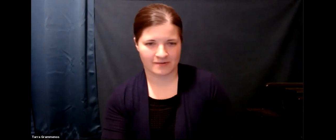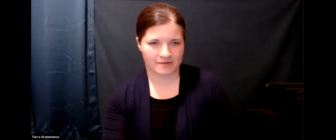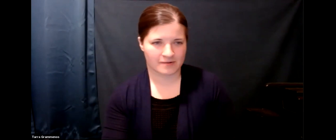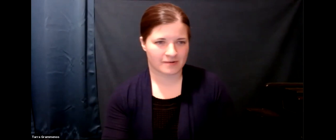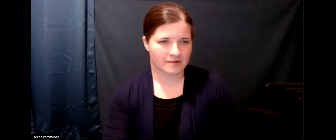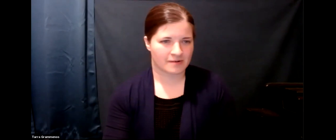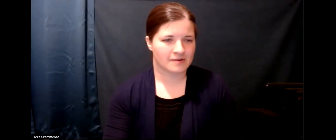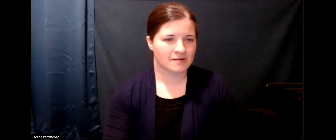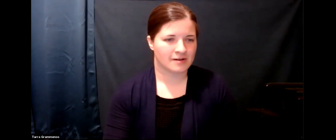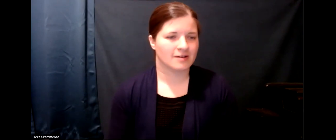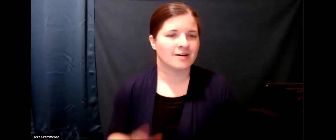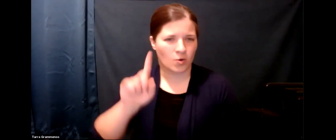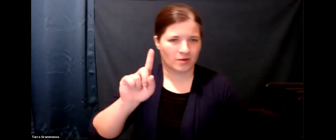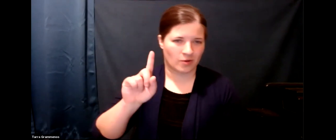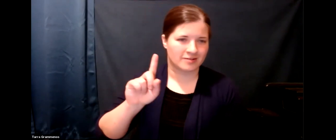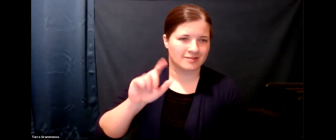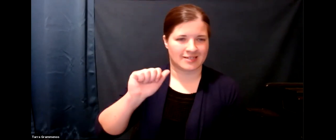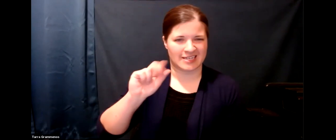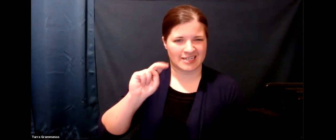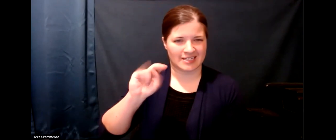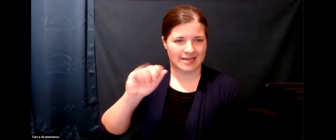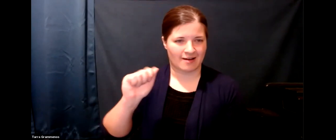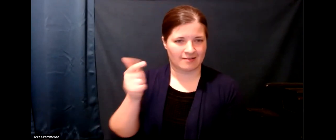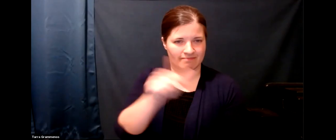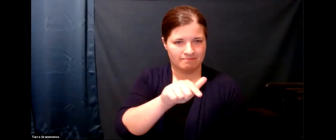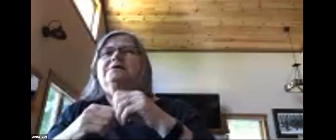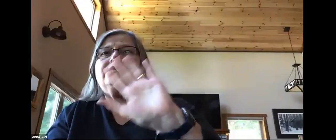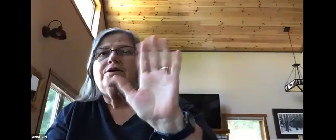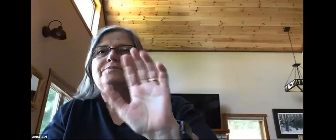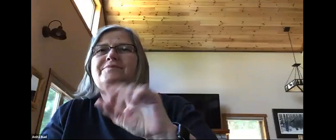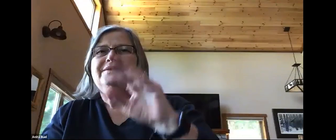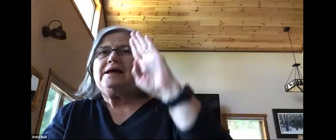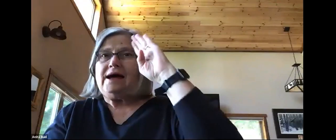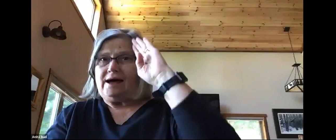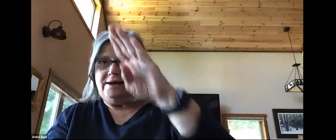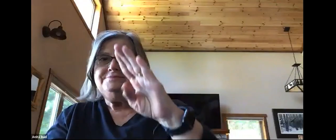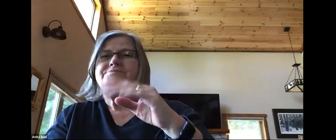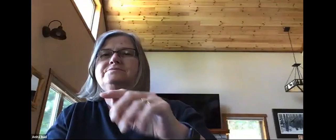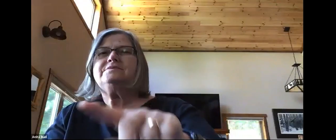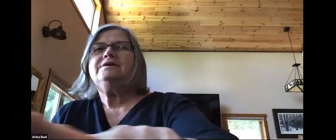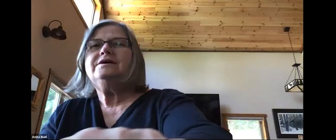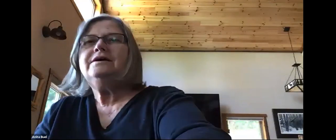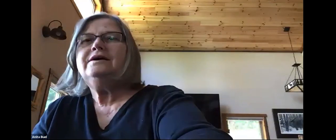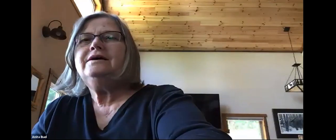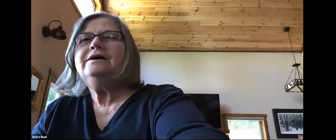But can we get the picture on Anita for a second? One moment.